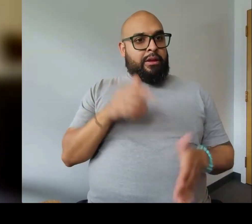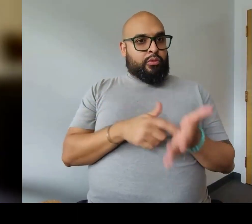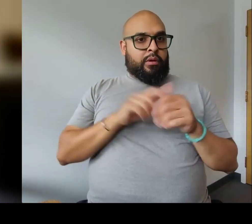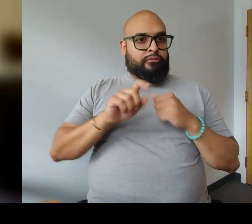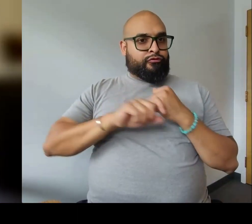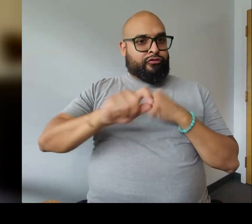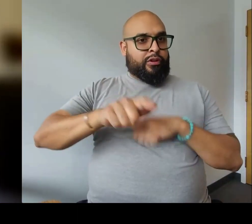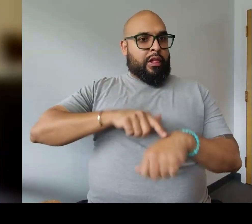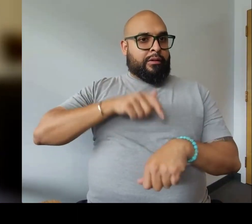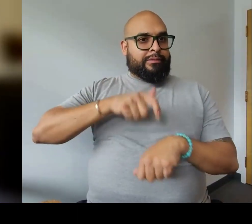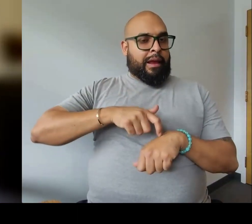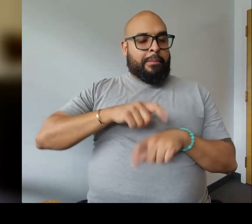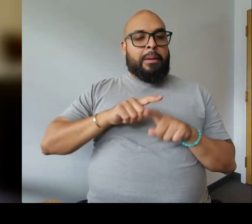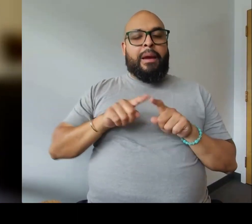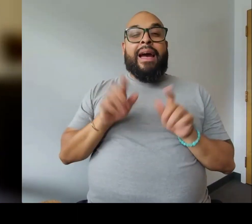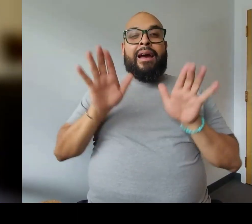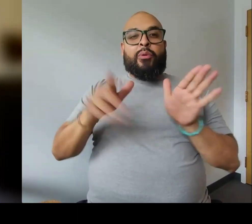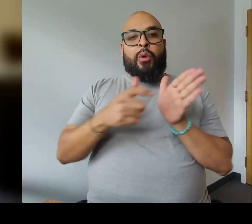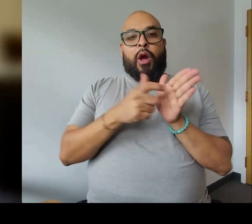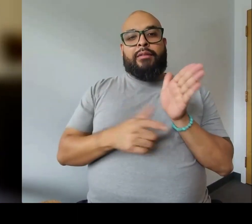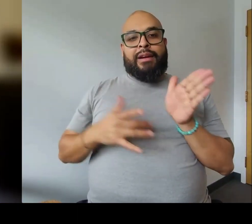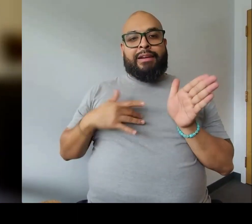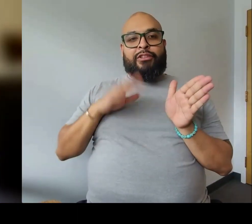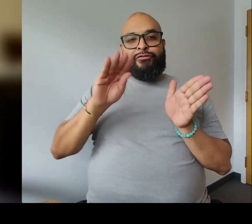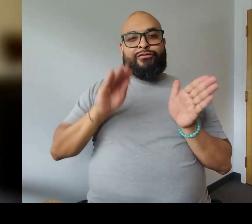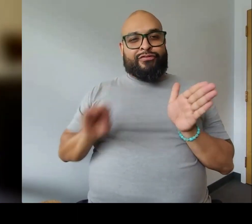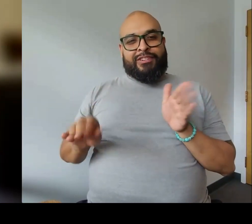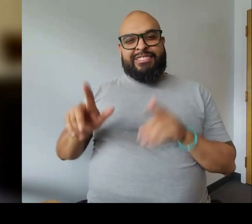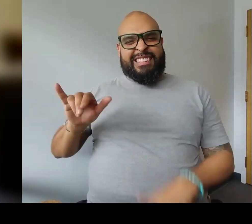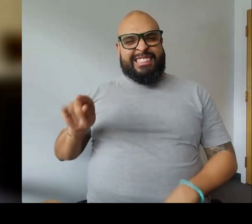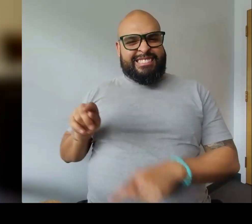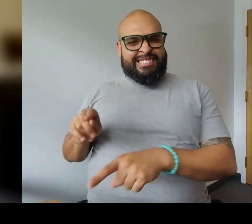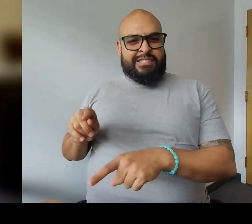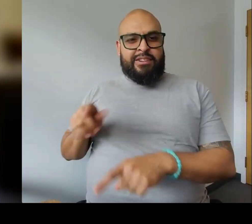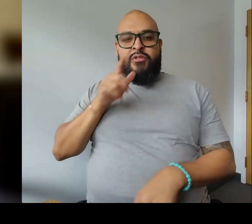There's a great article that I plugged into the notes written by Marnee Loftin.